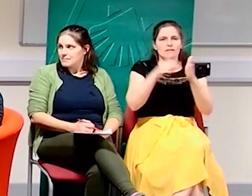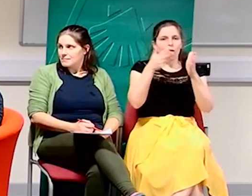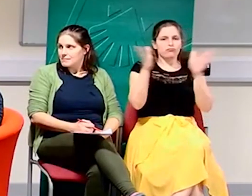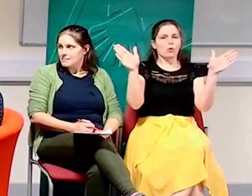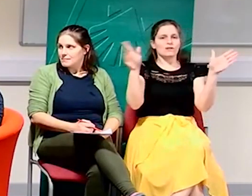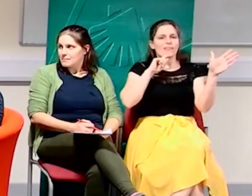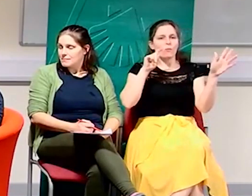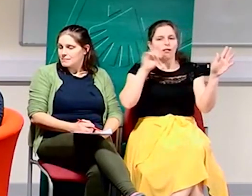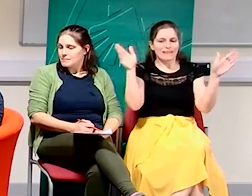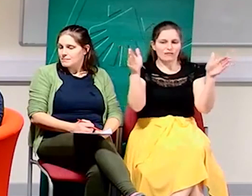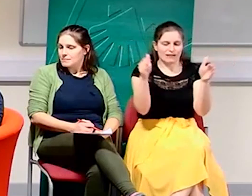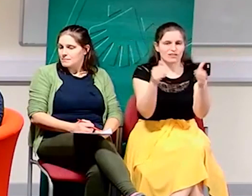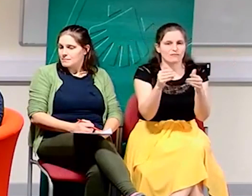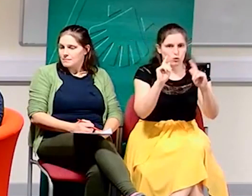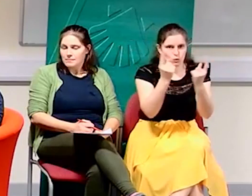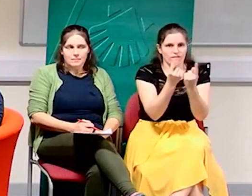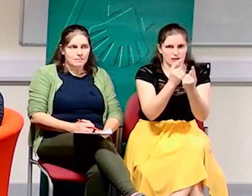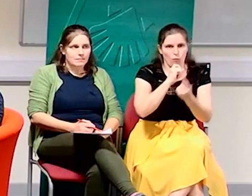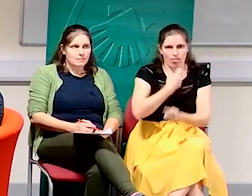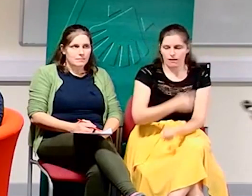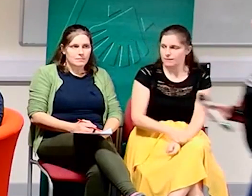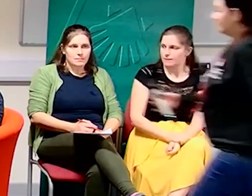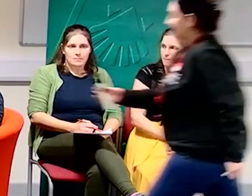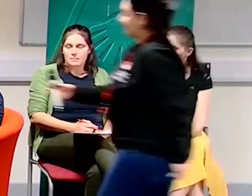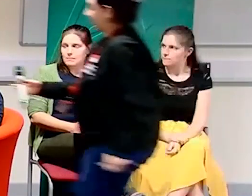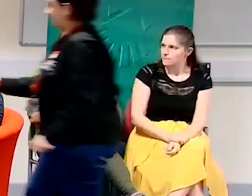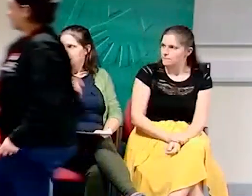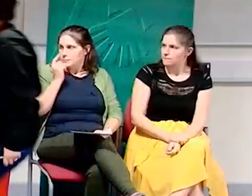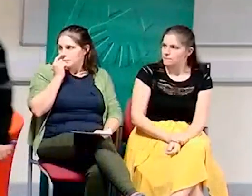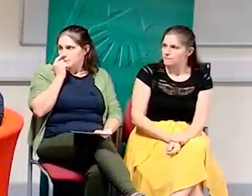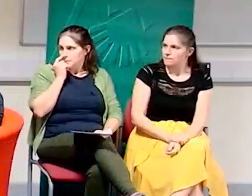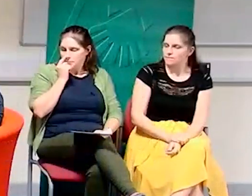about universities as well but what do you think is working well to enable access to competitive